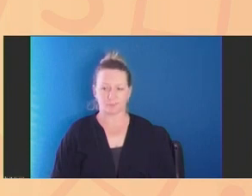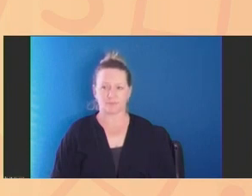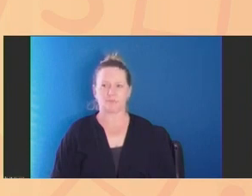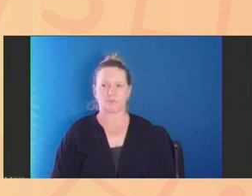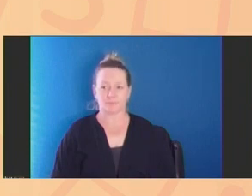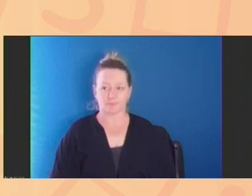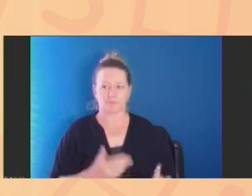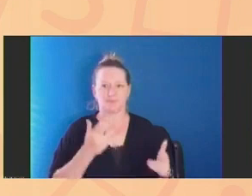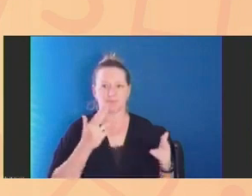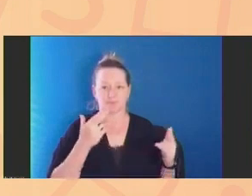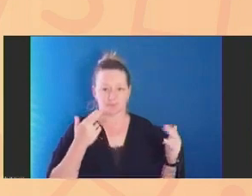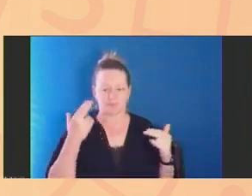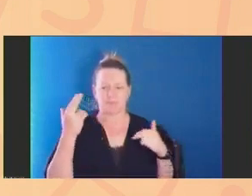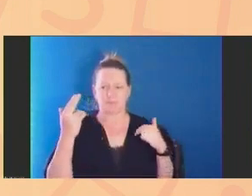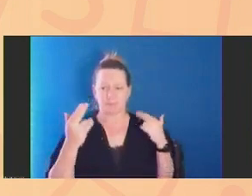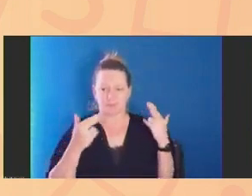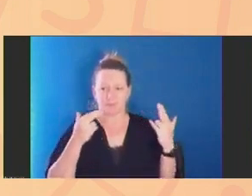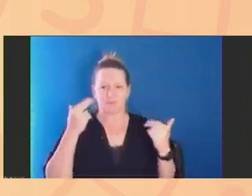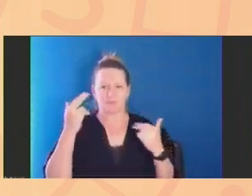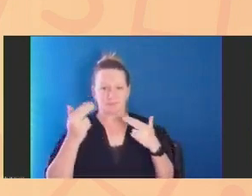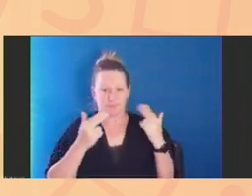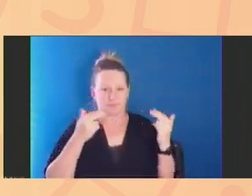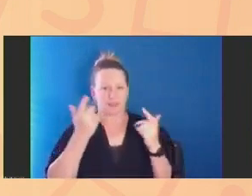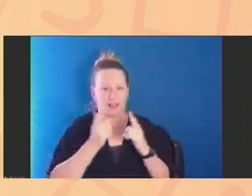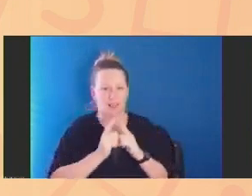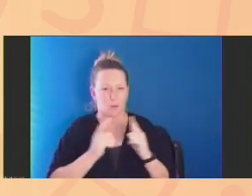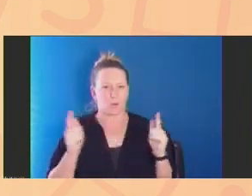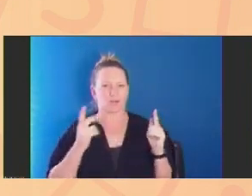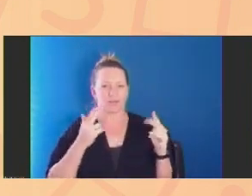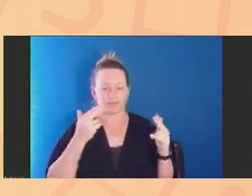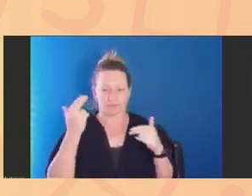Can we sing that two times. (SINGS FOREIGN LANGUAGE)